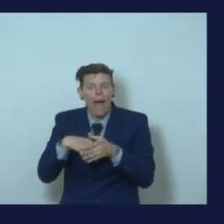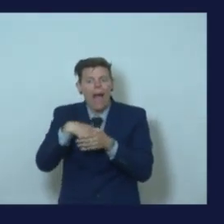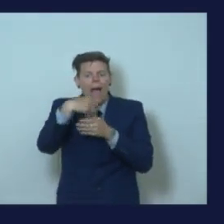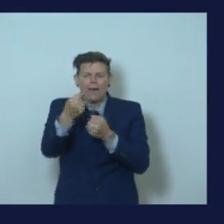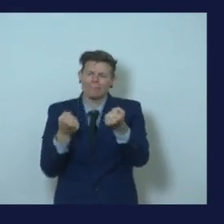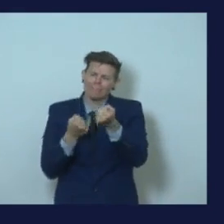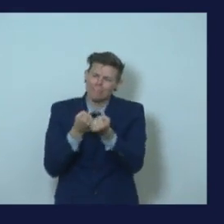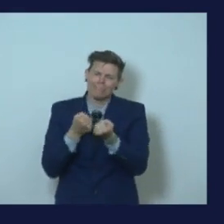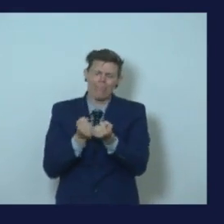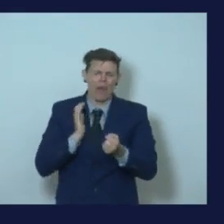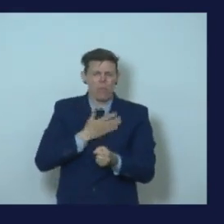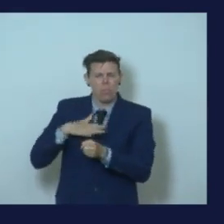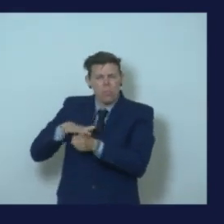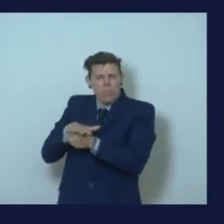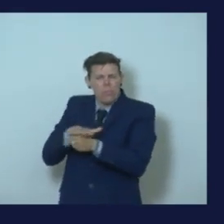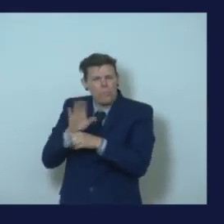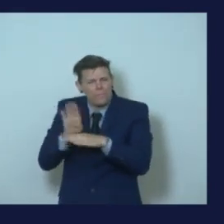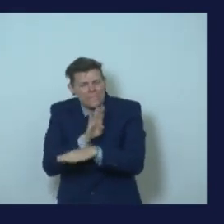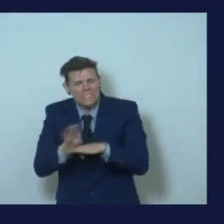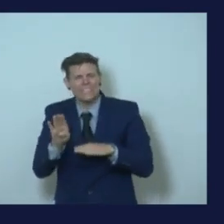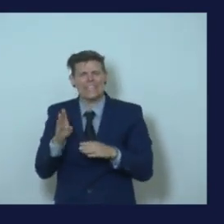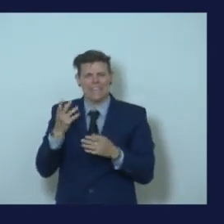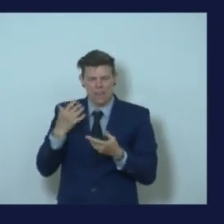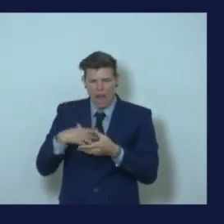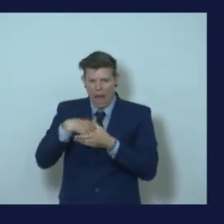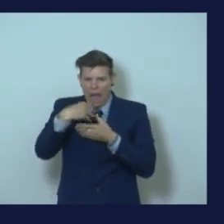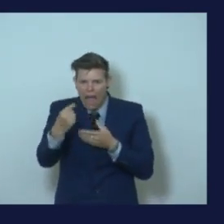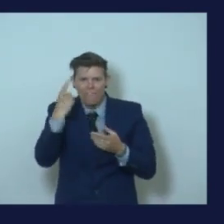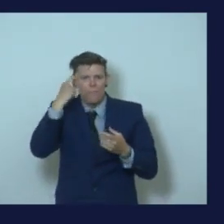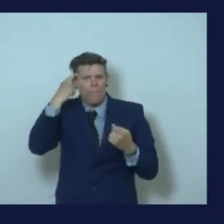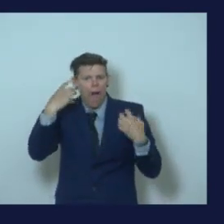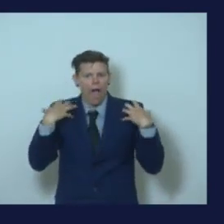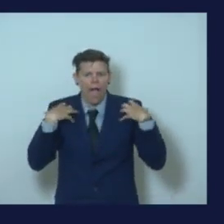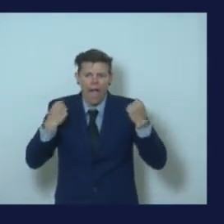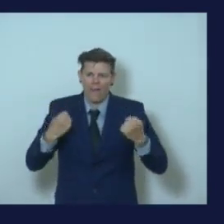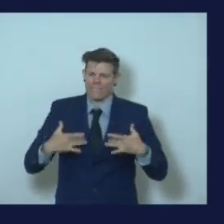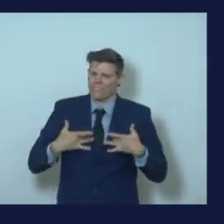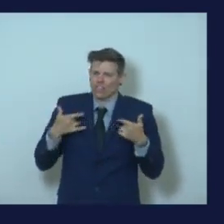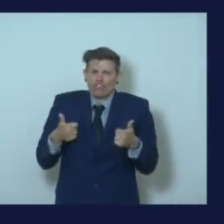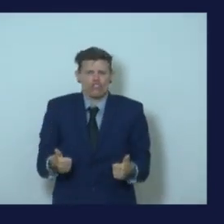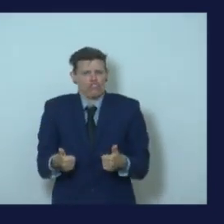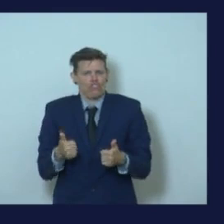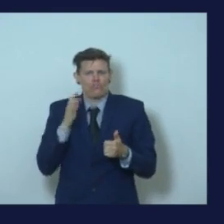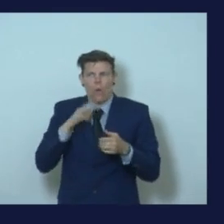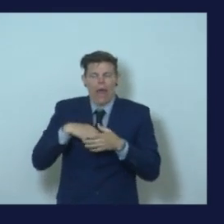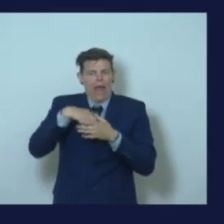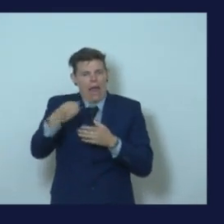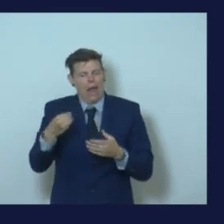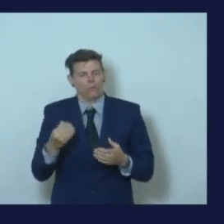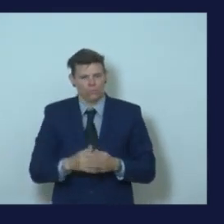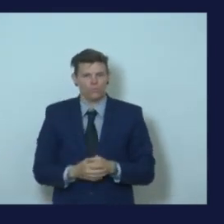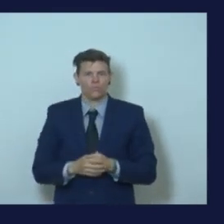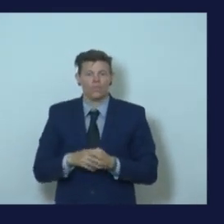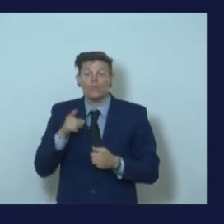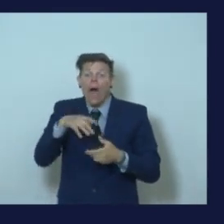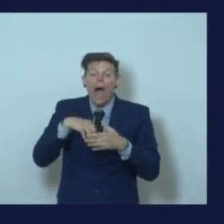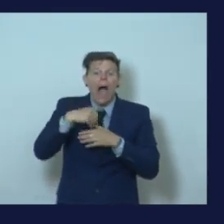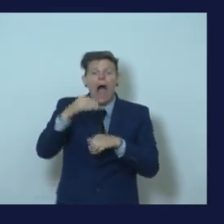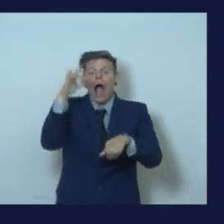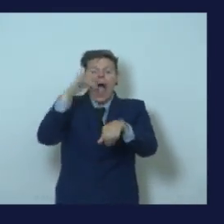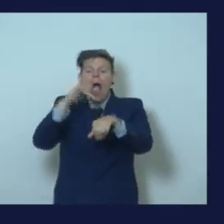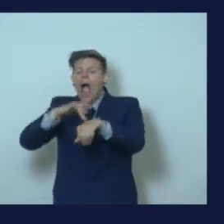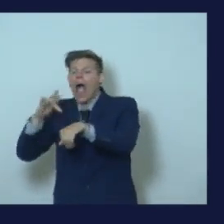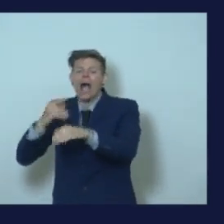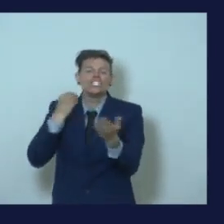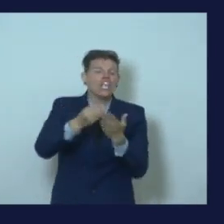IT’S ANOTHER STEP ALLOW PEOPLE TO SUPPORT THEIR LOCAL BUSINESSES GET YOU OUT OF THE HOUSE FOR YOUR OWN MENTAL HEALTH AND WELL-BEING.